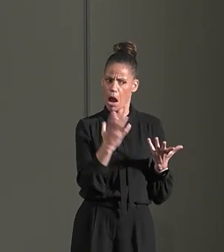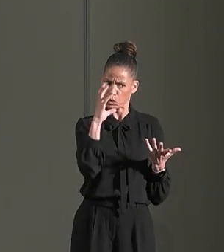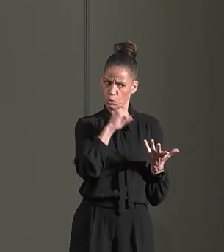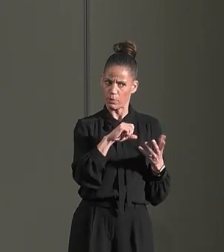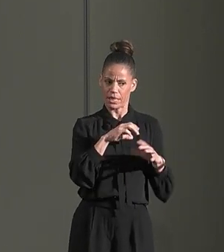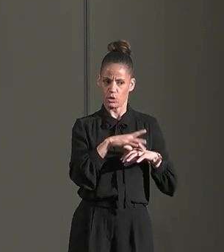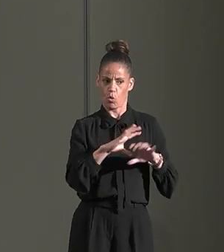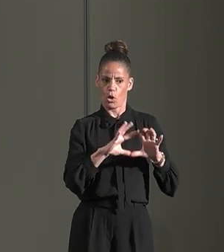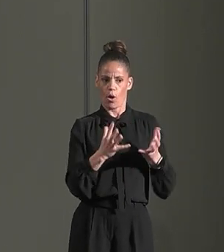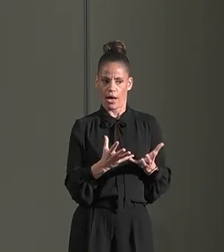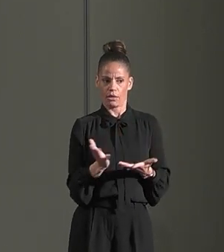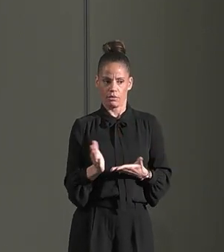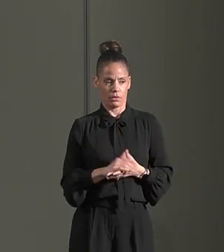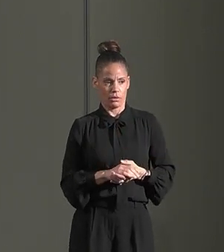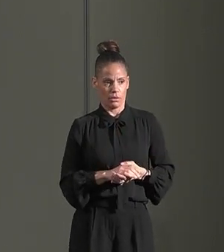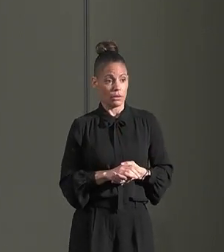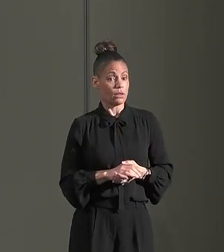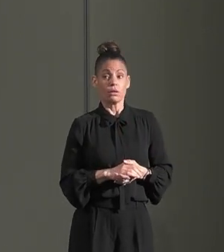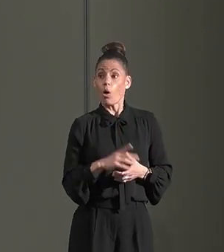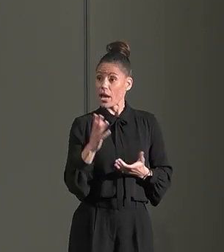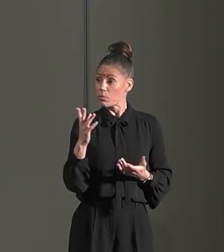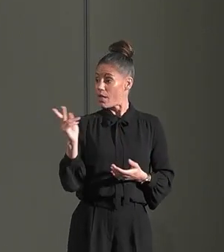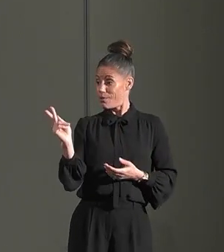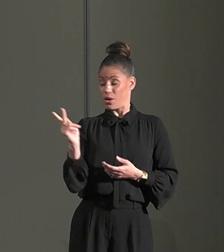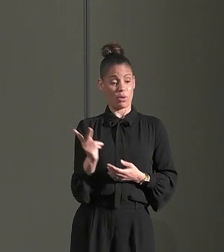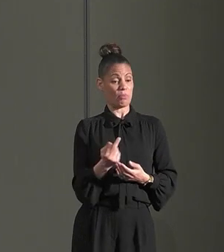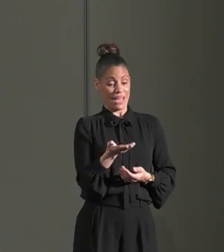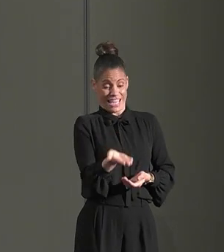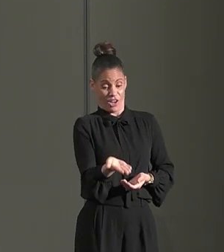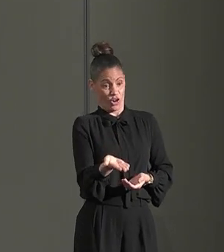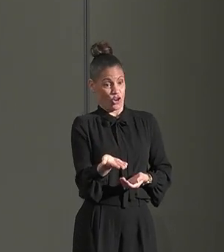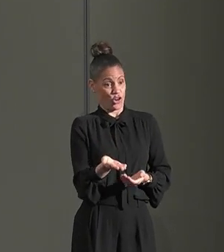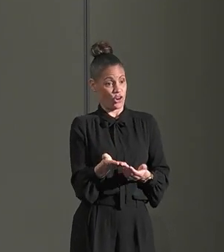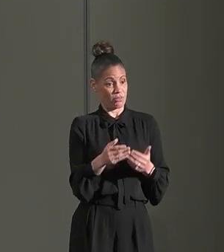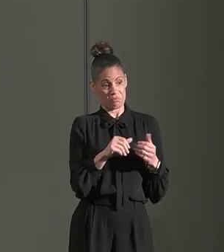All right. Well Anne and I will be down front you have questions or want to talk individually. Thank